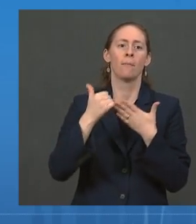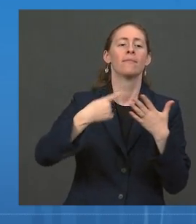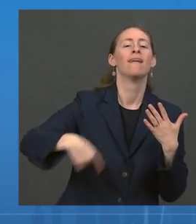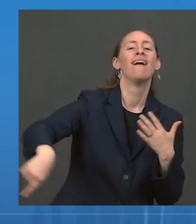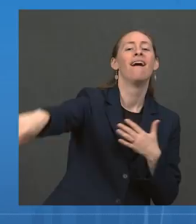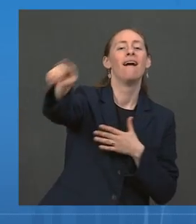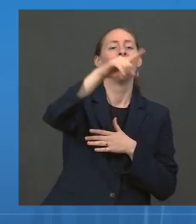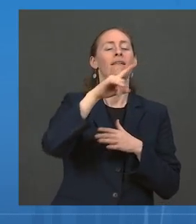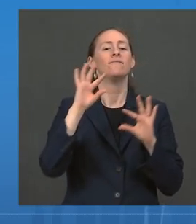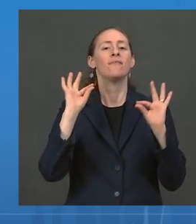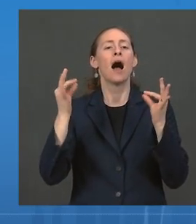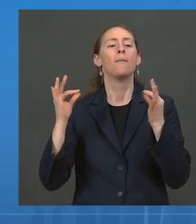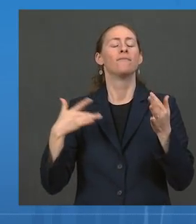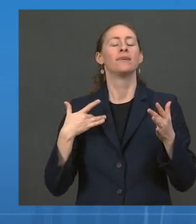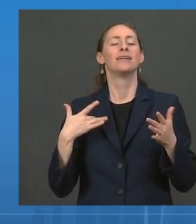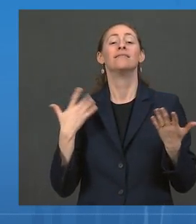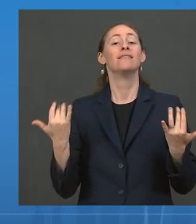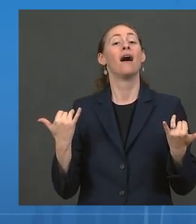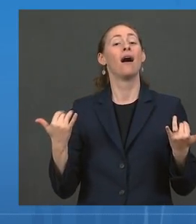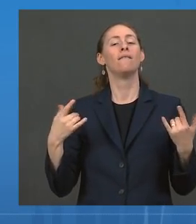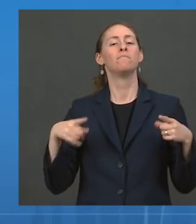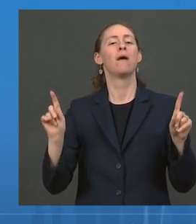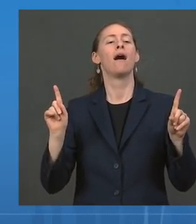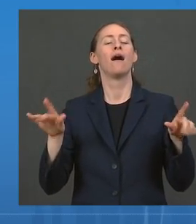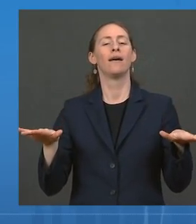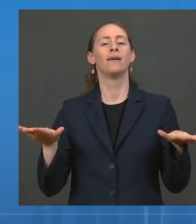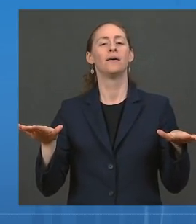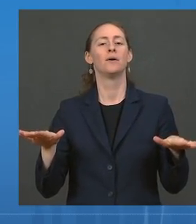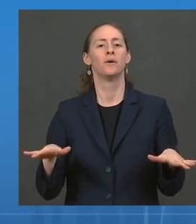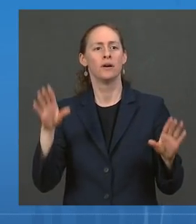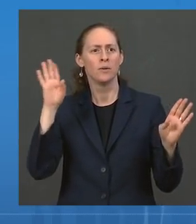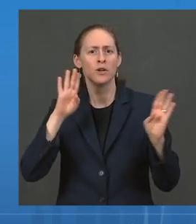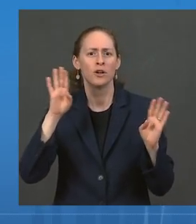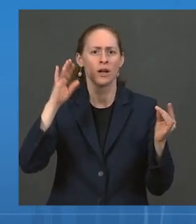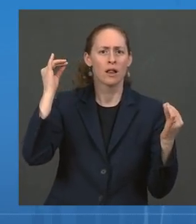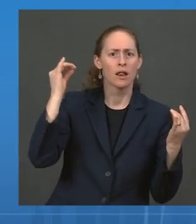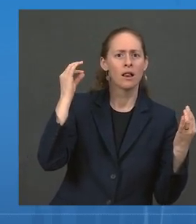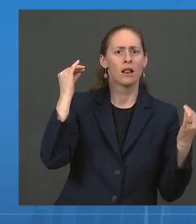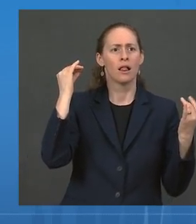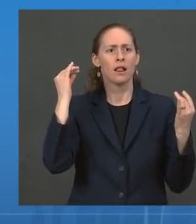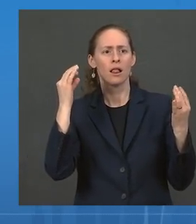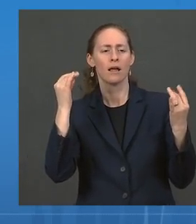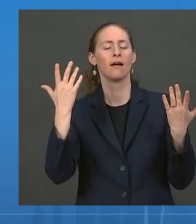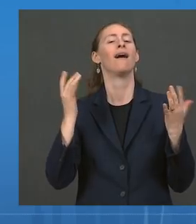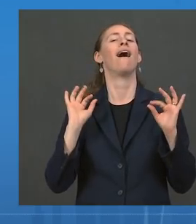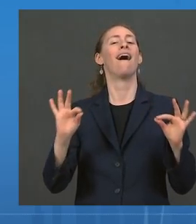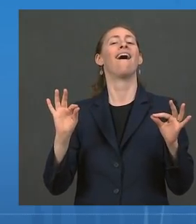the giant sigh of relief of knowing their kids are on the path to having protection from the virus.